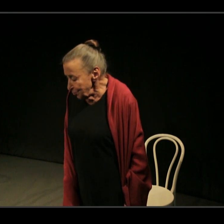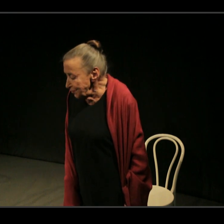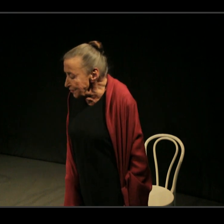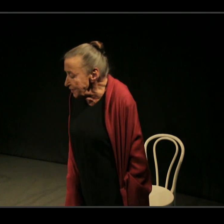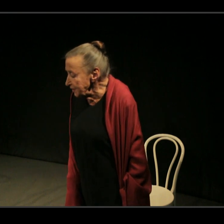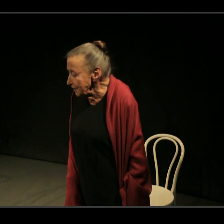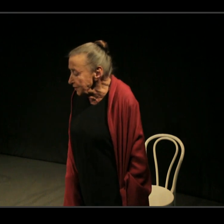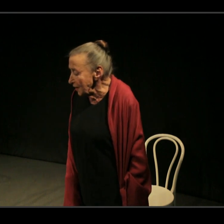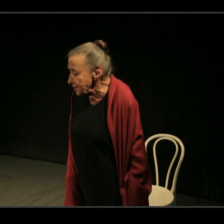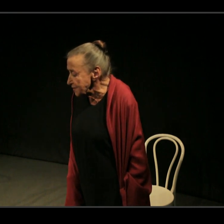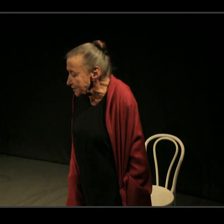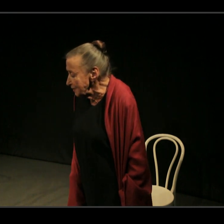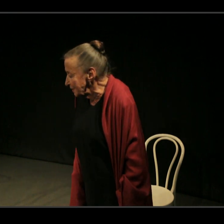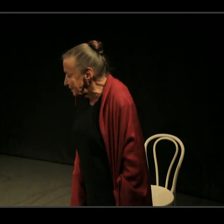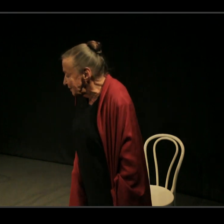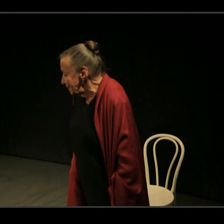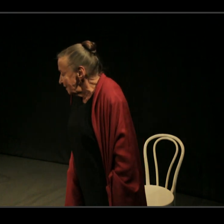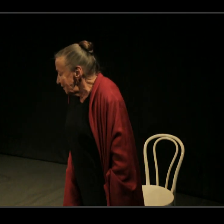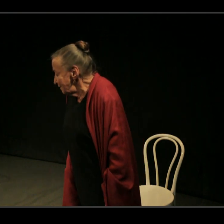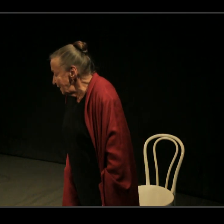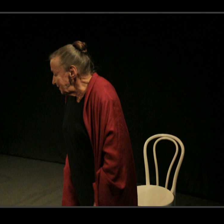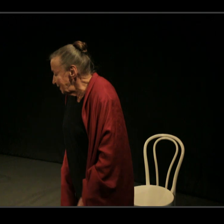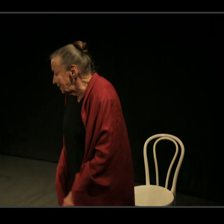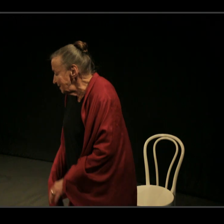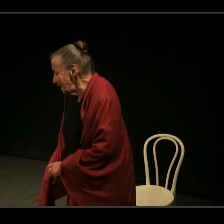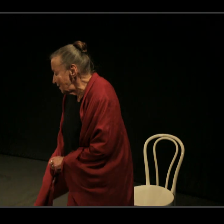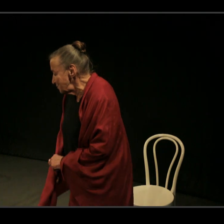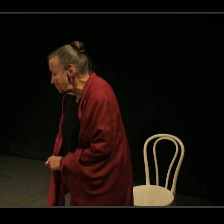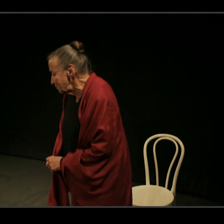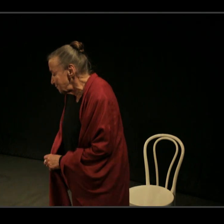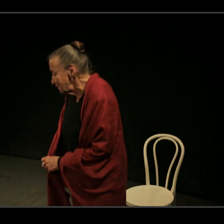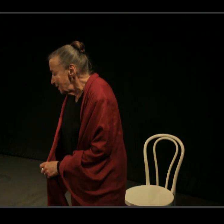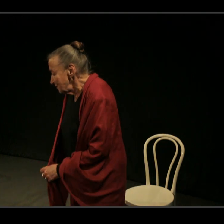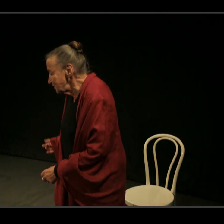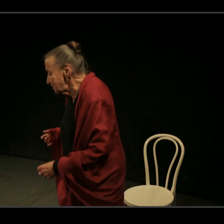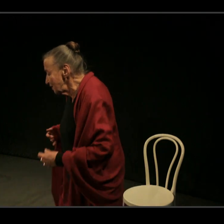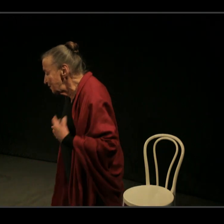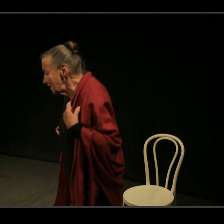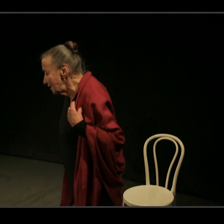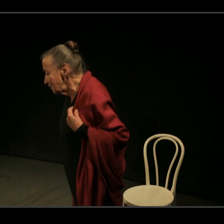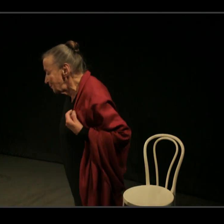Great trees, your shade once fell on the Grand Dukes of this land!